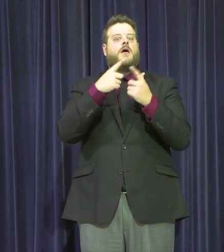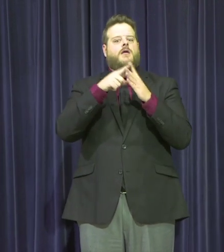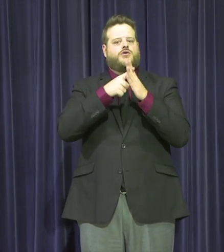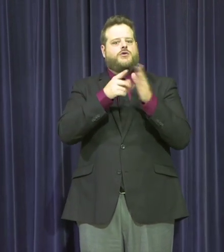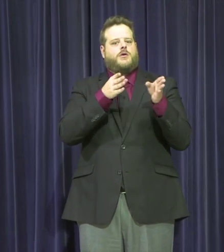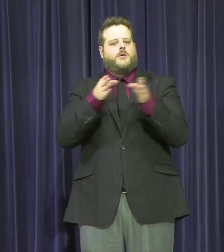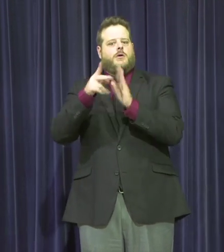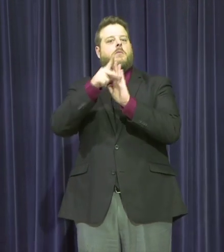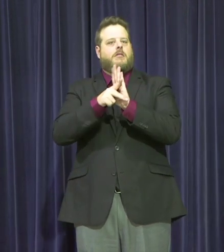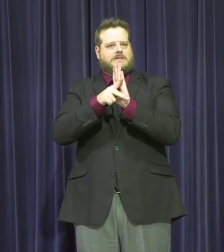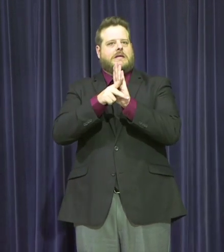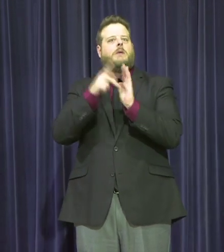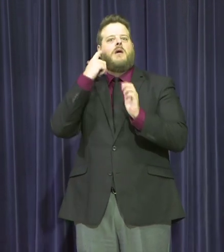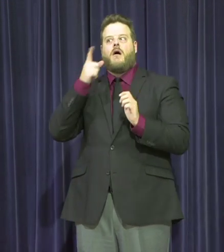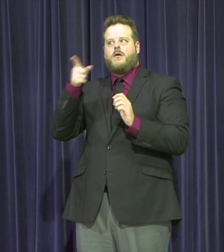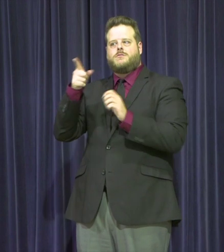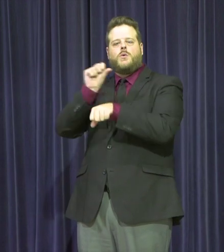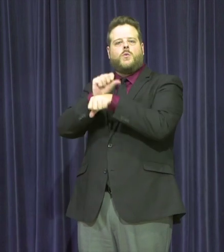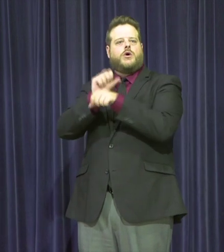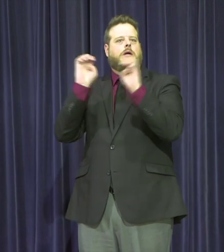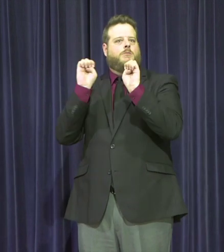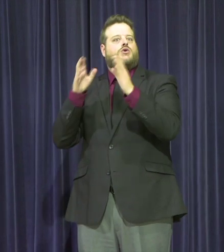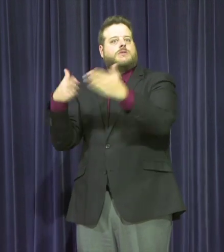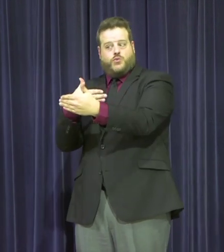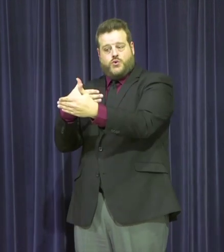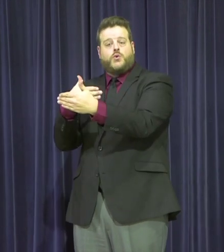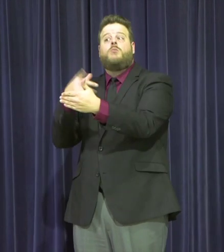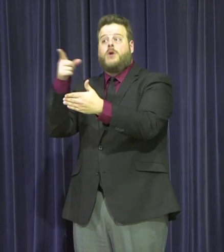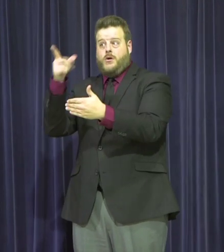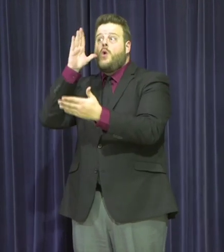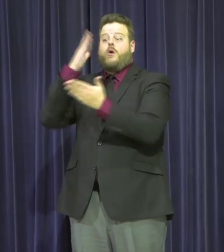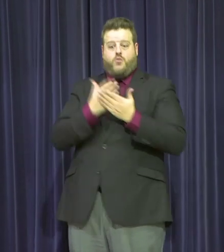of her working in the emergency room, she would come home and tell us about all the broken